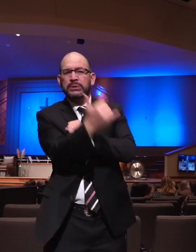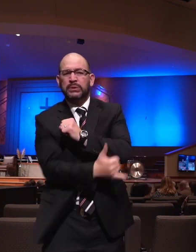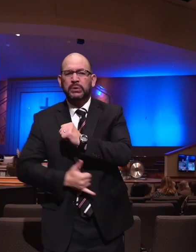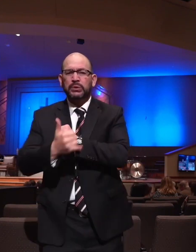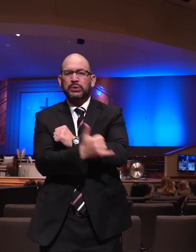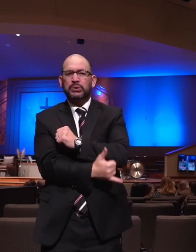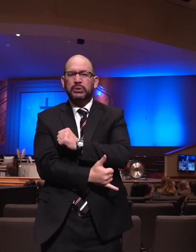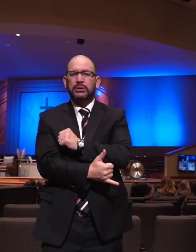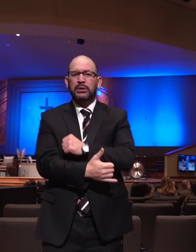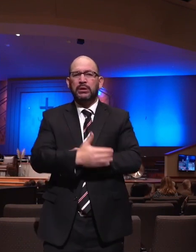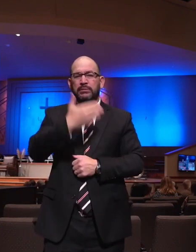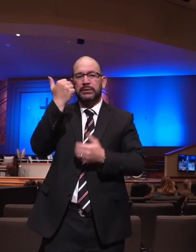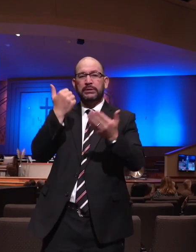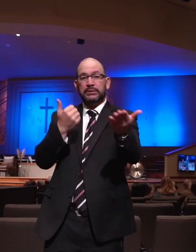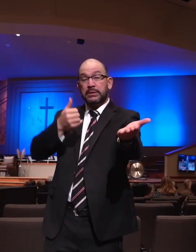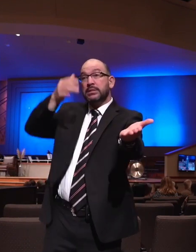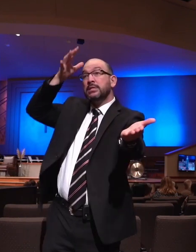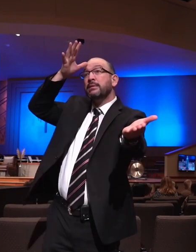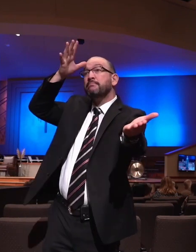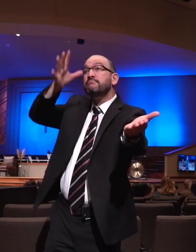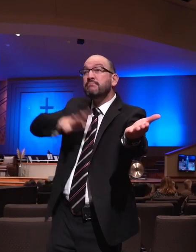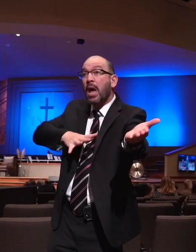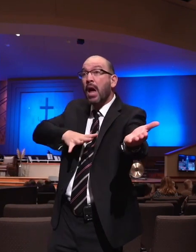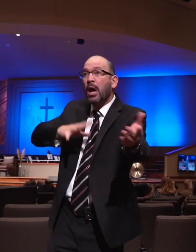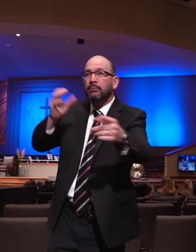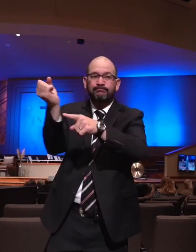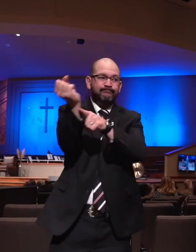one man Naaman